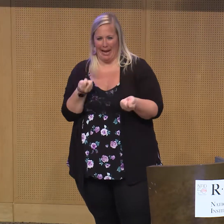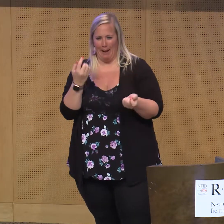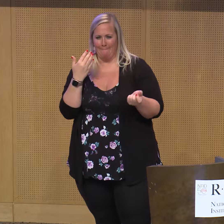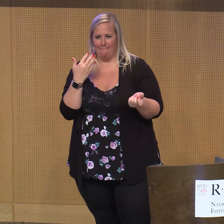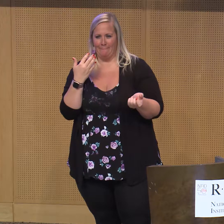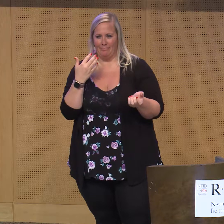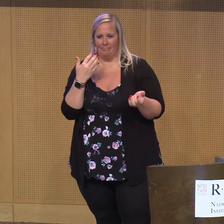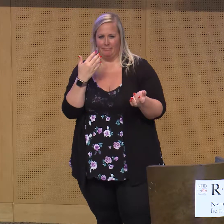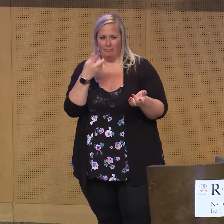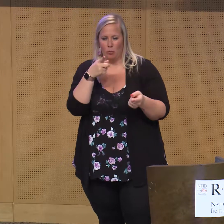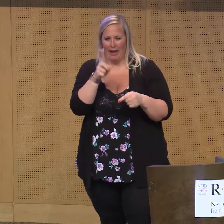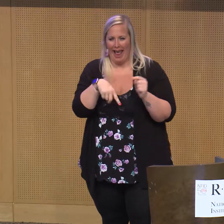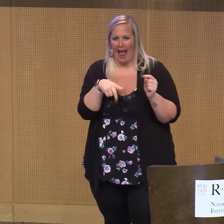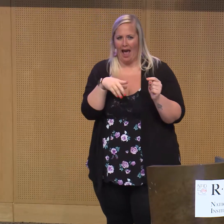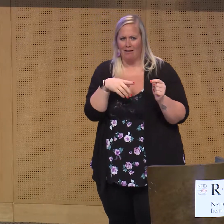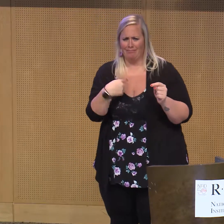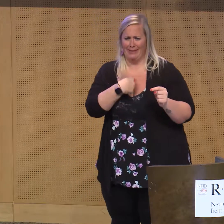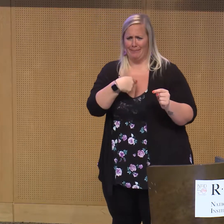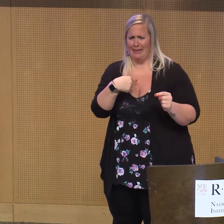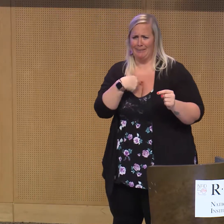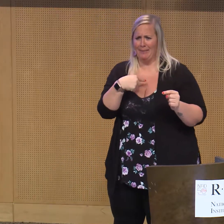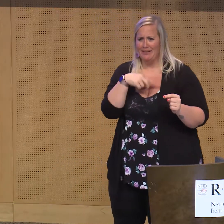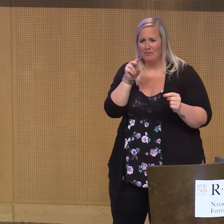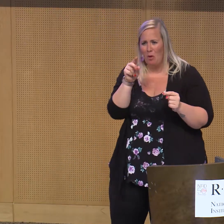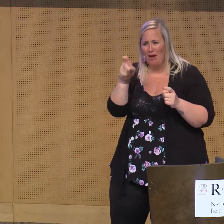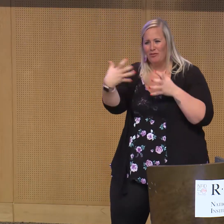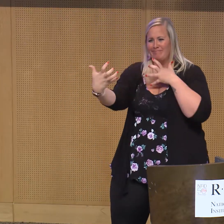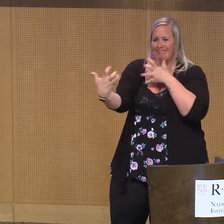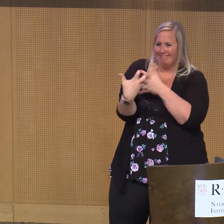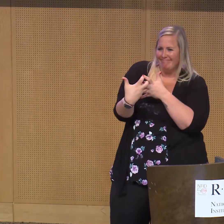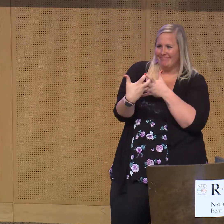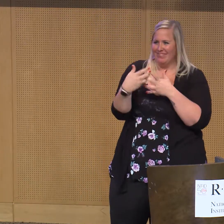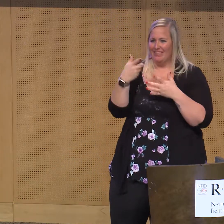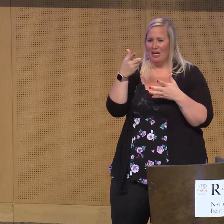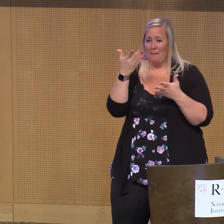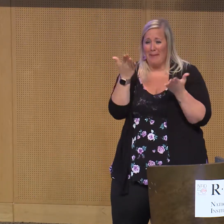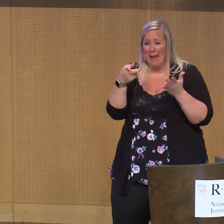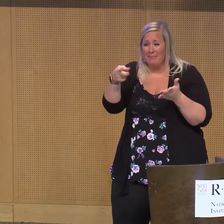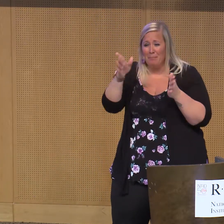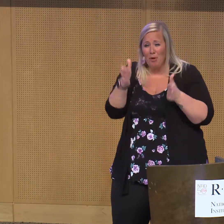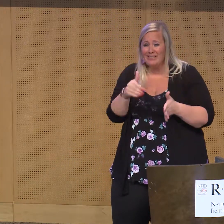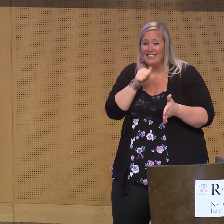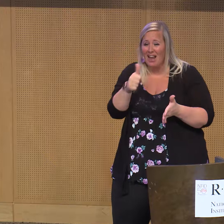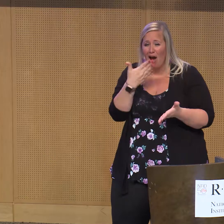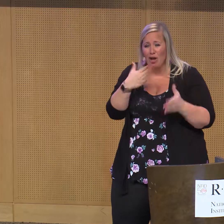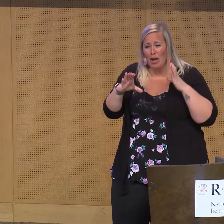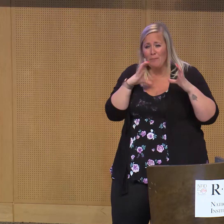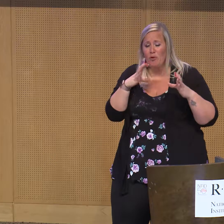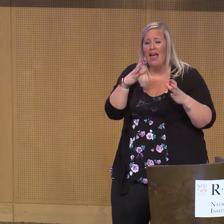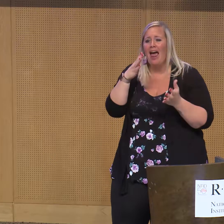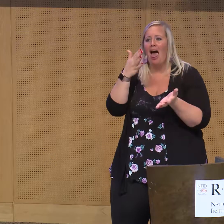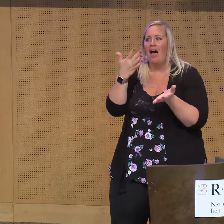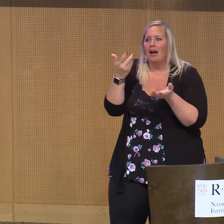work together as a team with people. You can't just be all about yourself. You have to be accommodating to the needs of others.